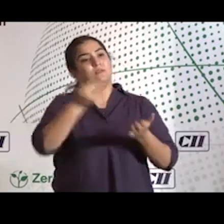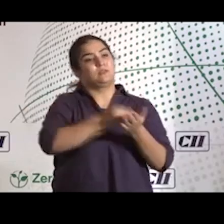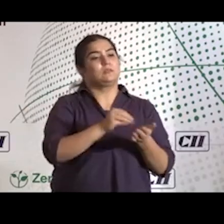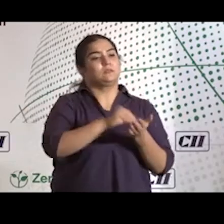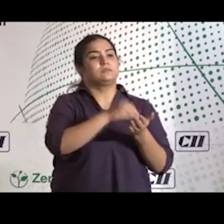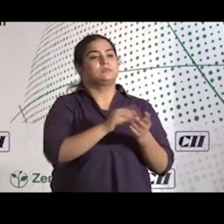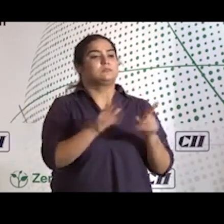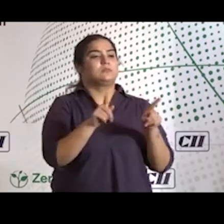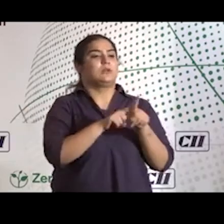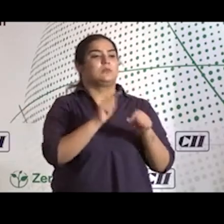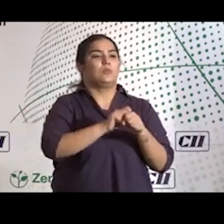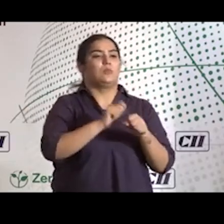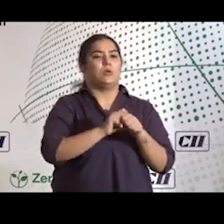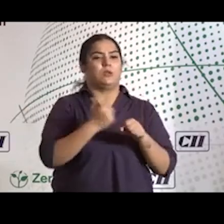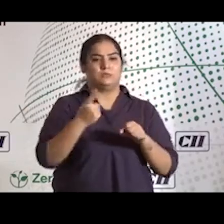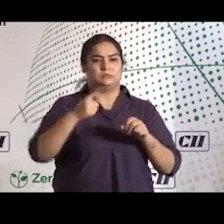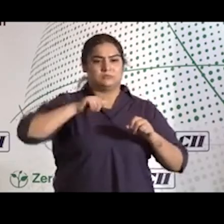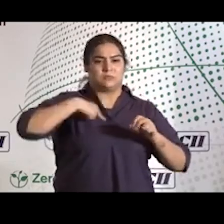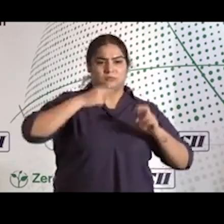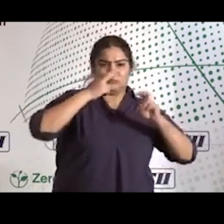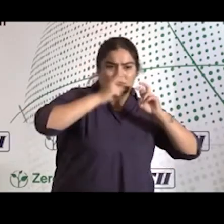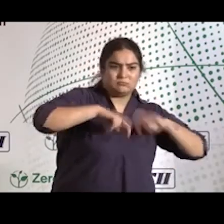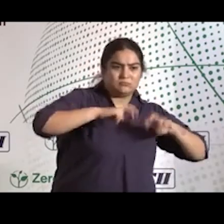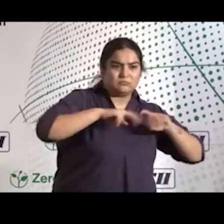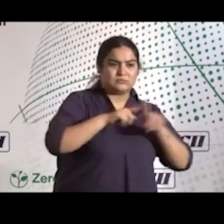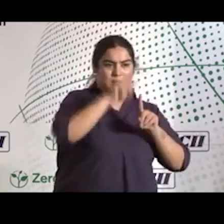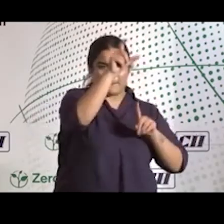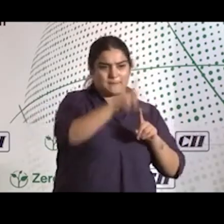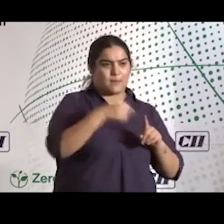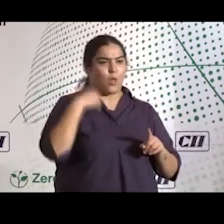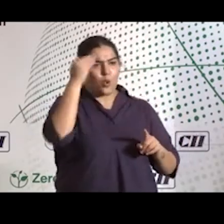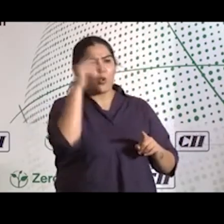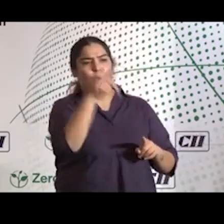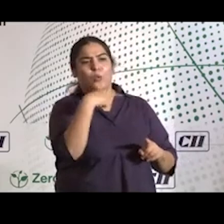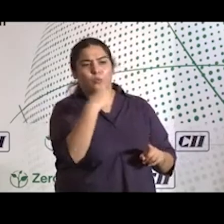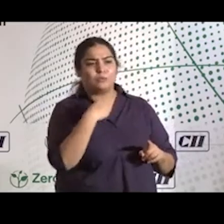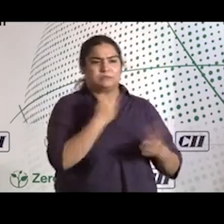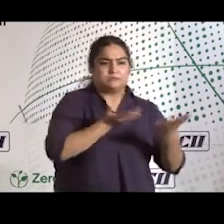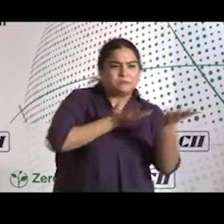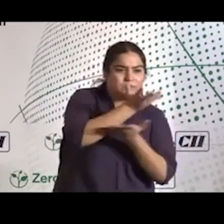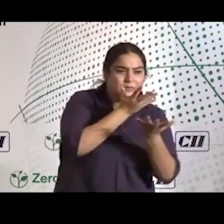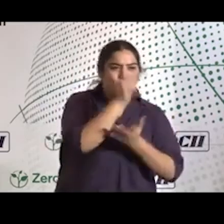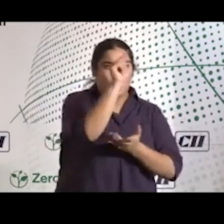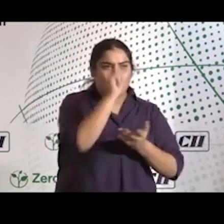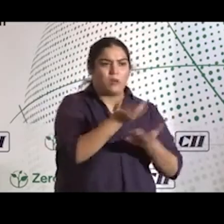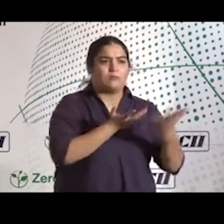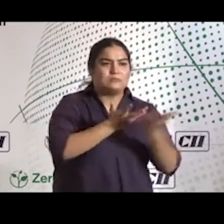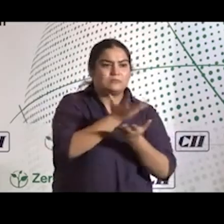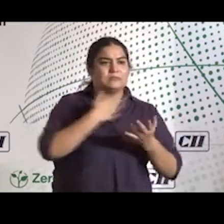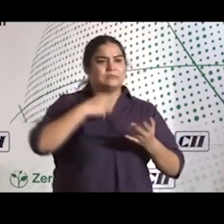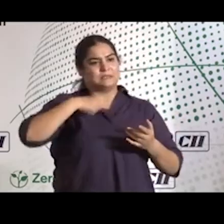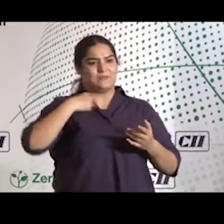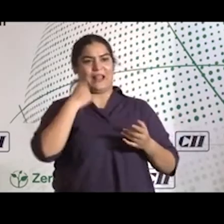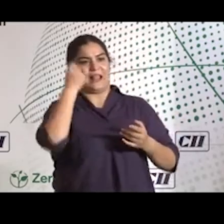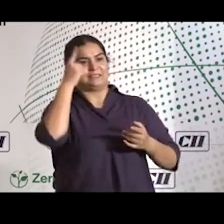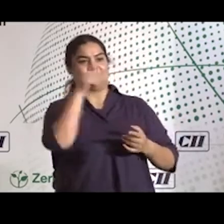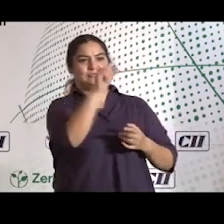which means Homo sapiens, is knowing people, wise people. We know we all got to understand that yes, we are human beings